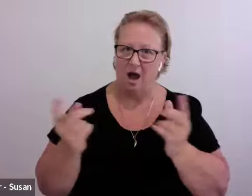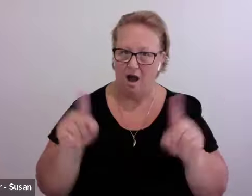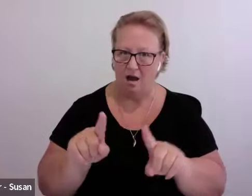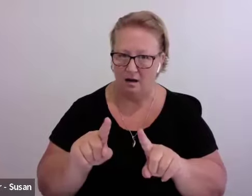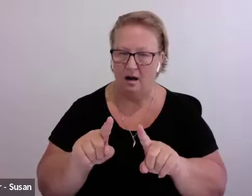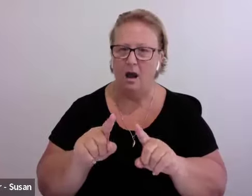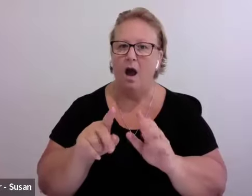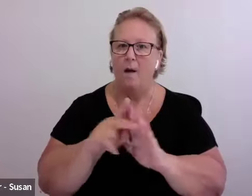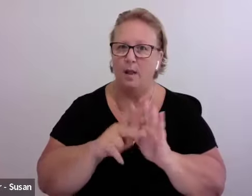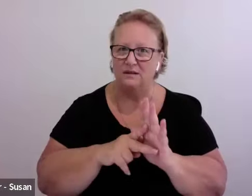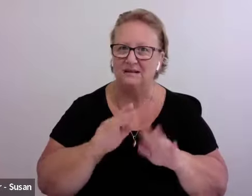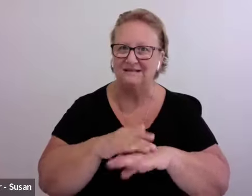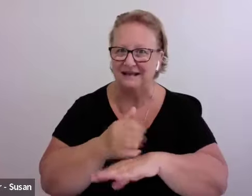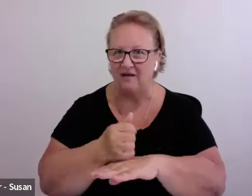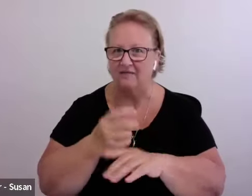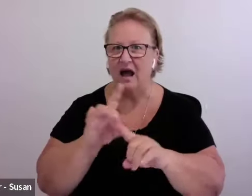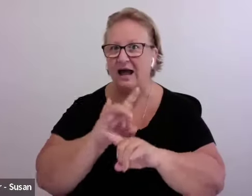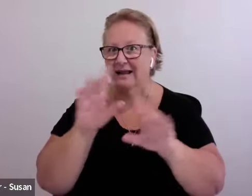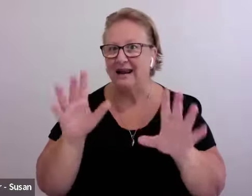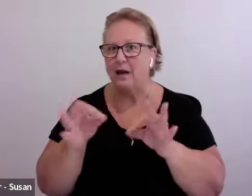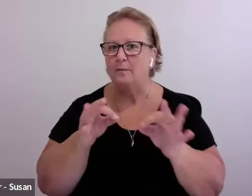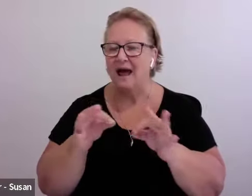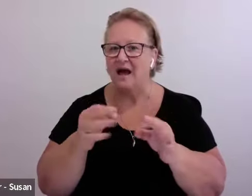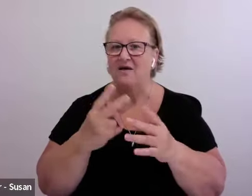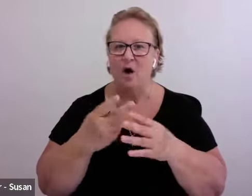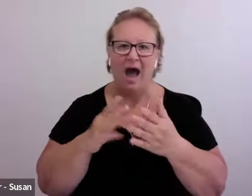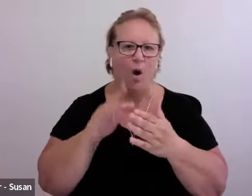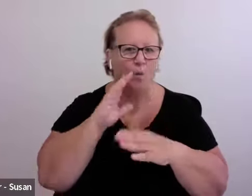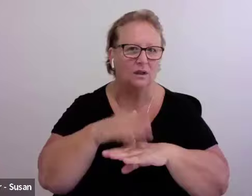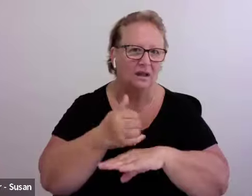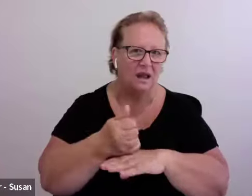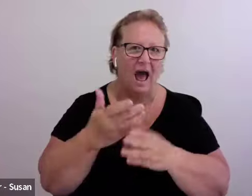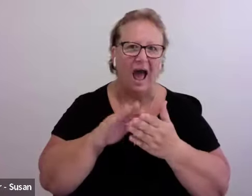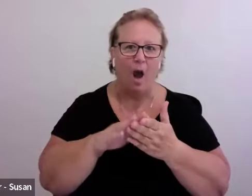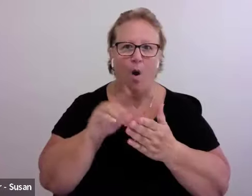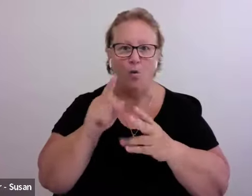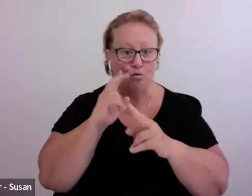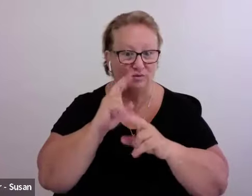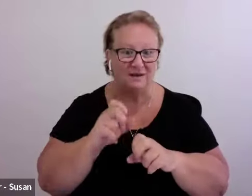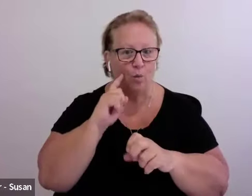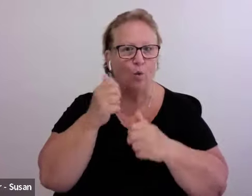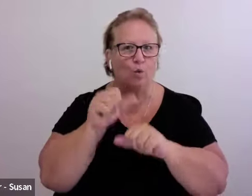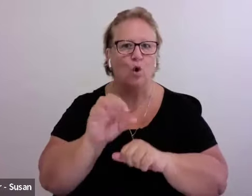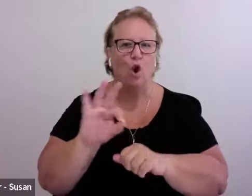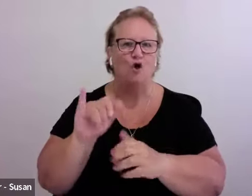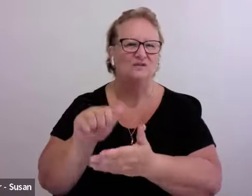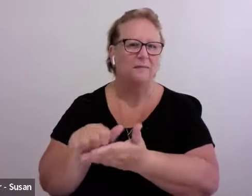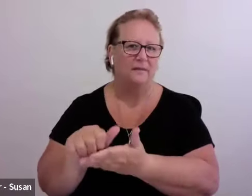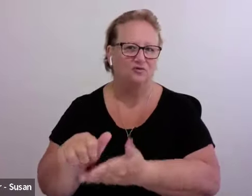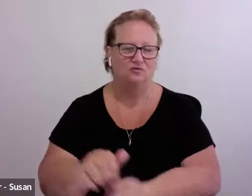applications will demonstrate shared leadership, genuine co-design, policy relevance from the beginning and clear